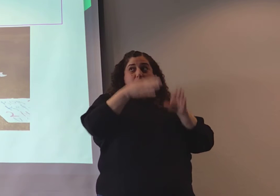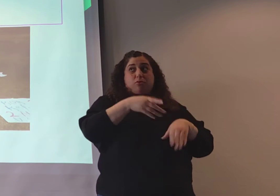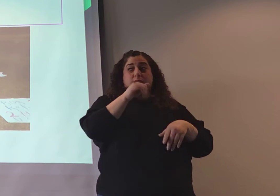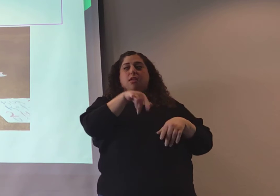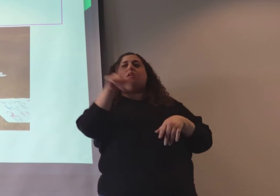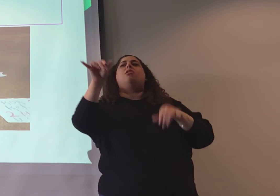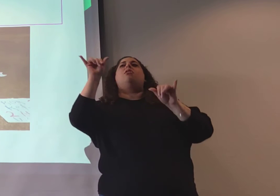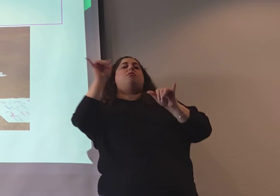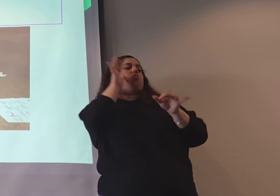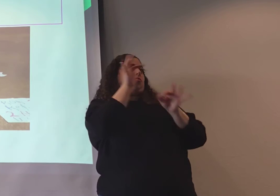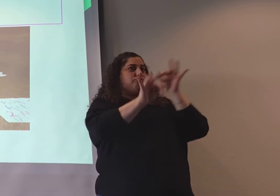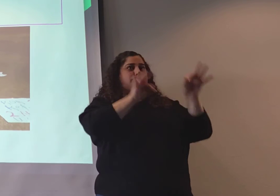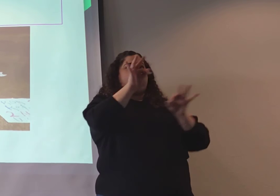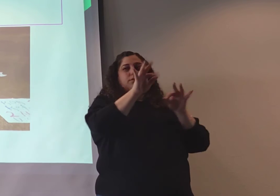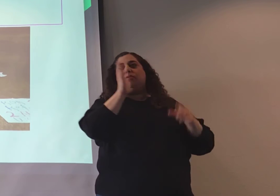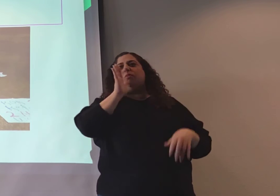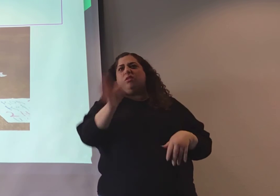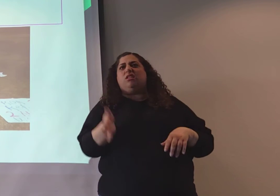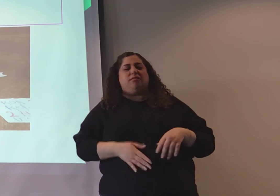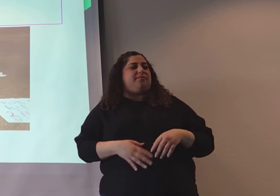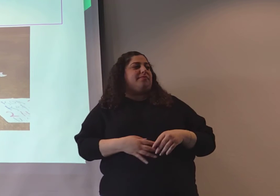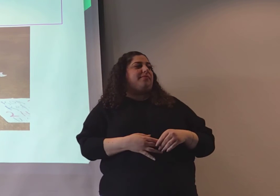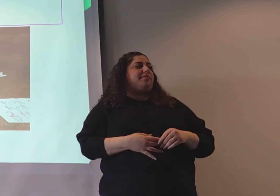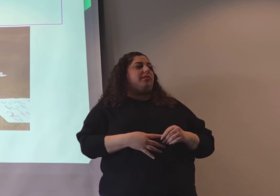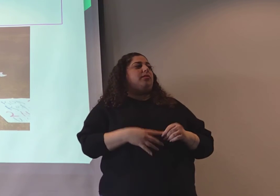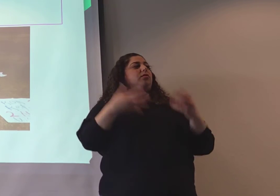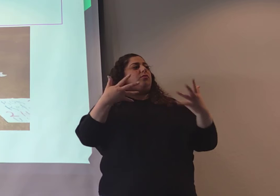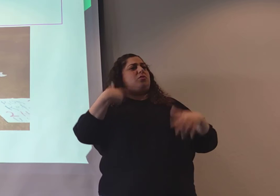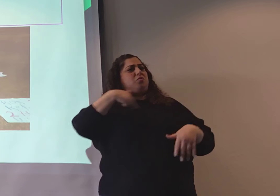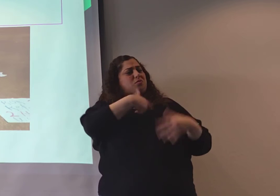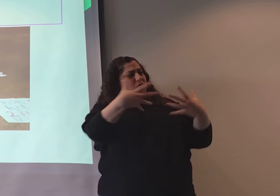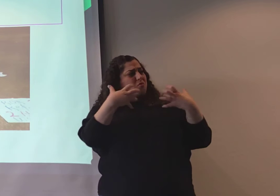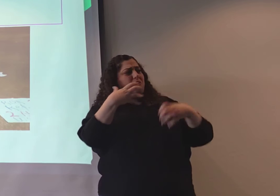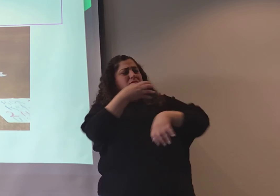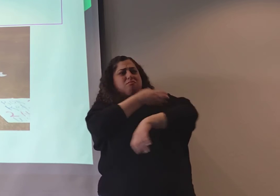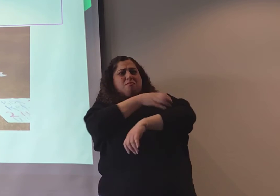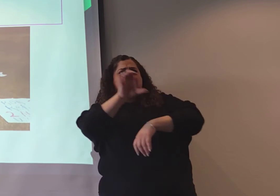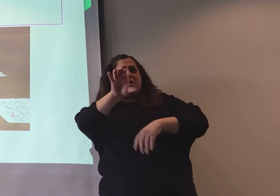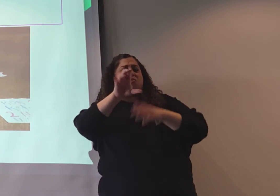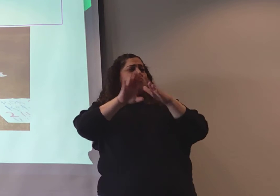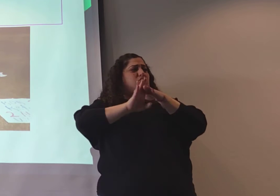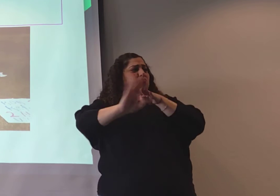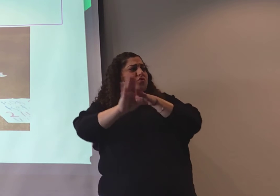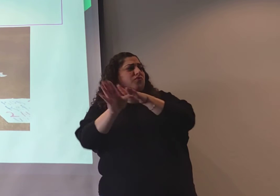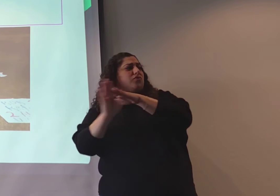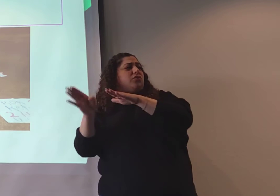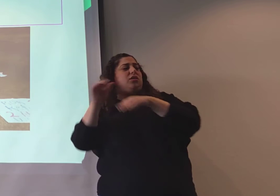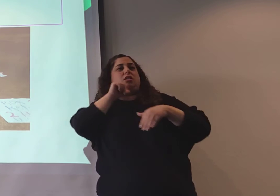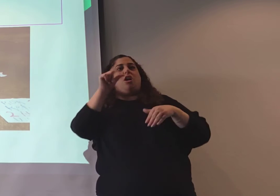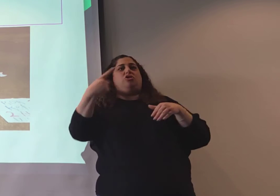the region not to feel alone. We are here to help you.